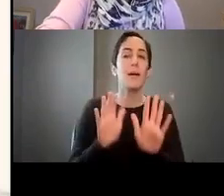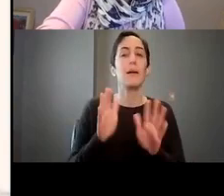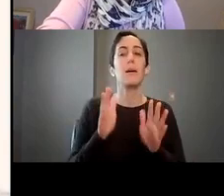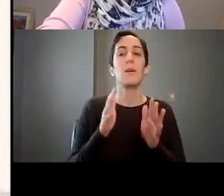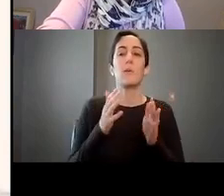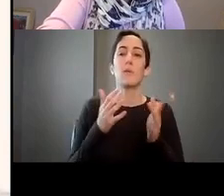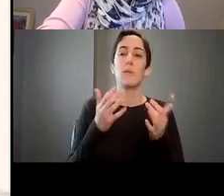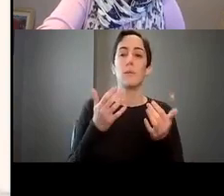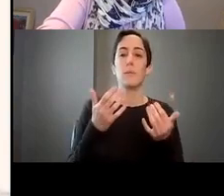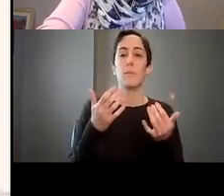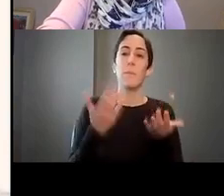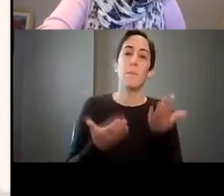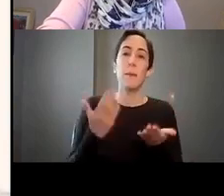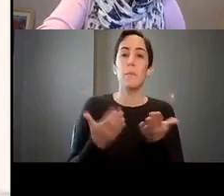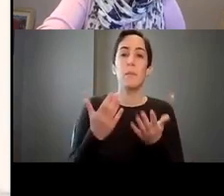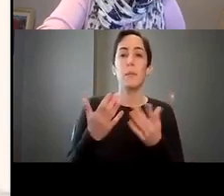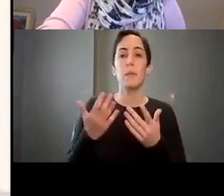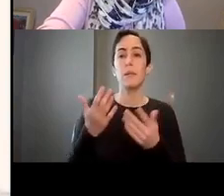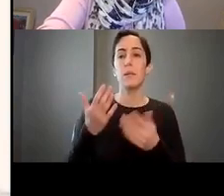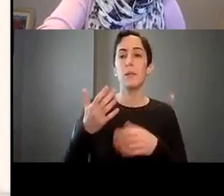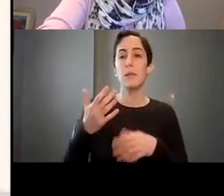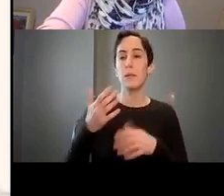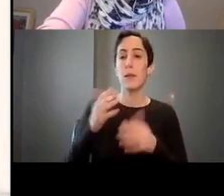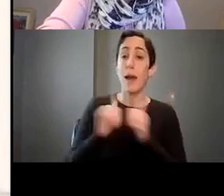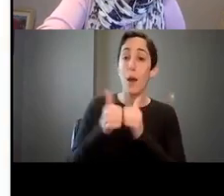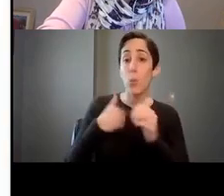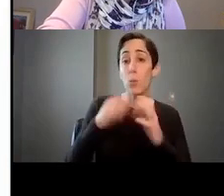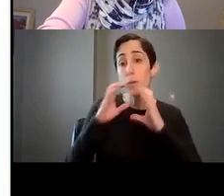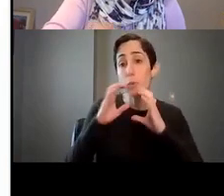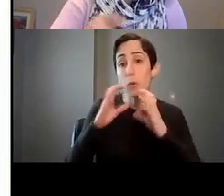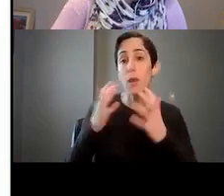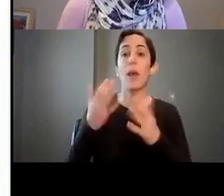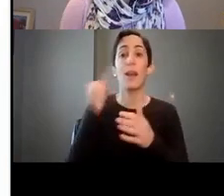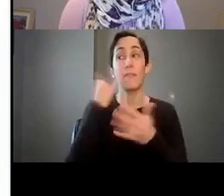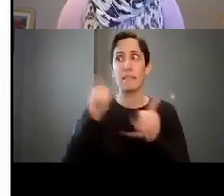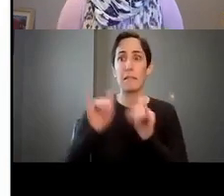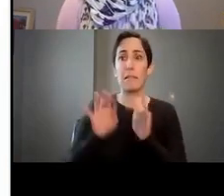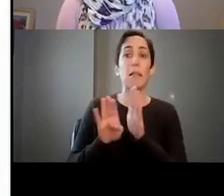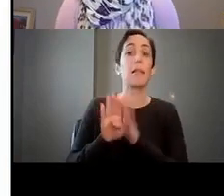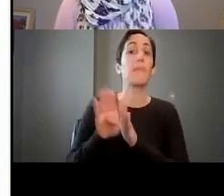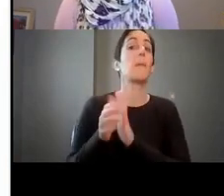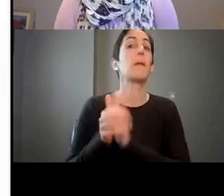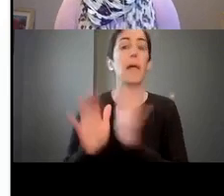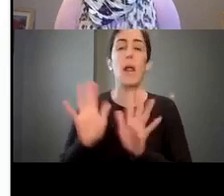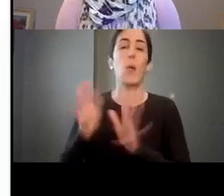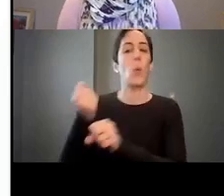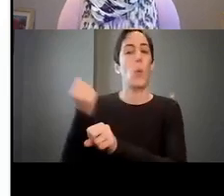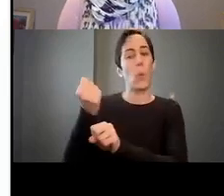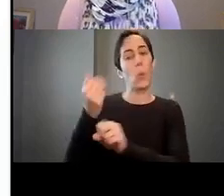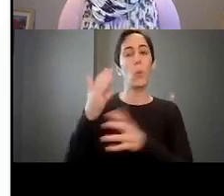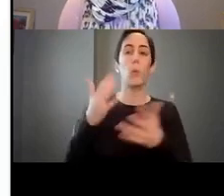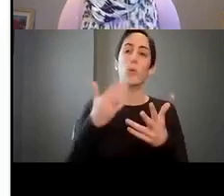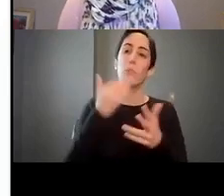developed when it comes to the way that what is still in process and/or being we communicate with each other. And I developed when it comes to the way that think this is my last slide and I we communicate with each other. And I